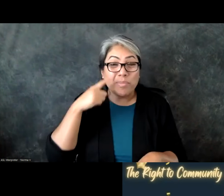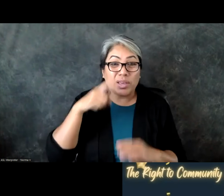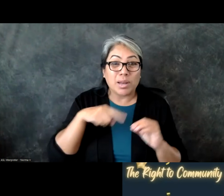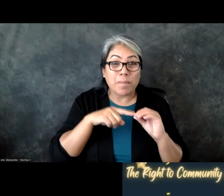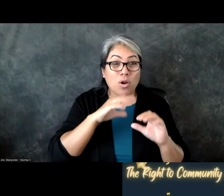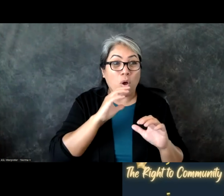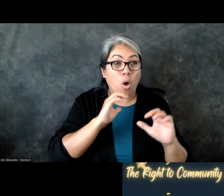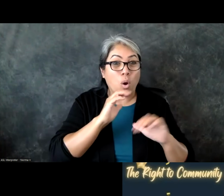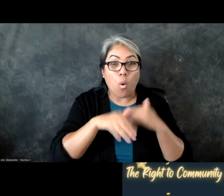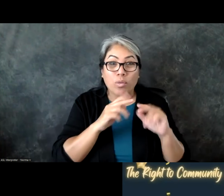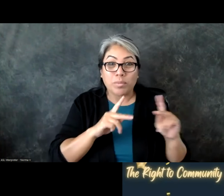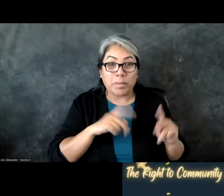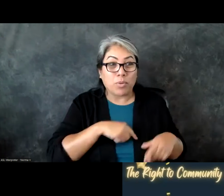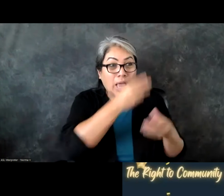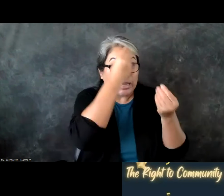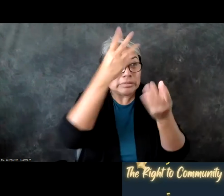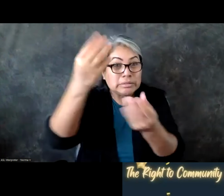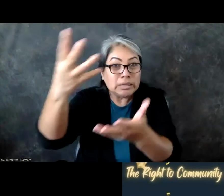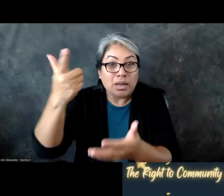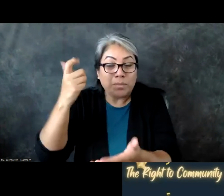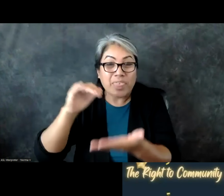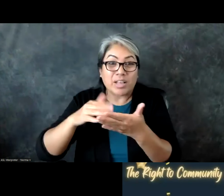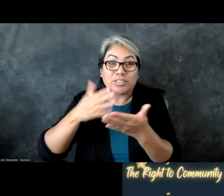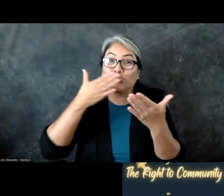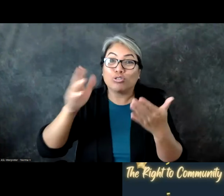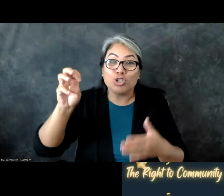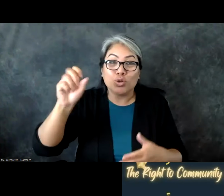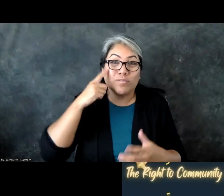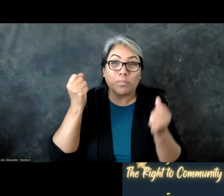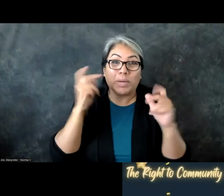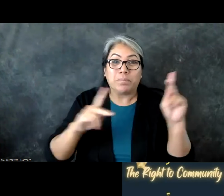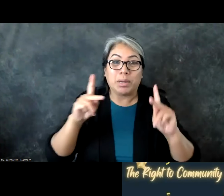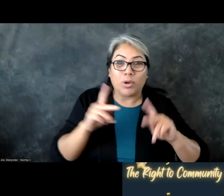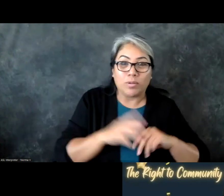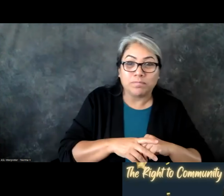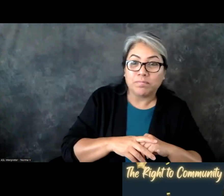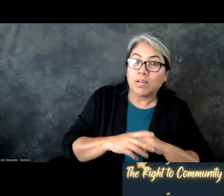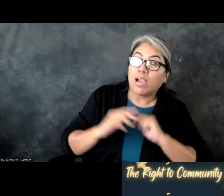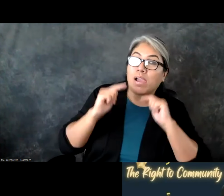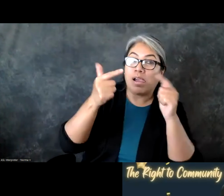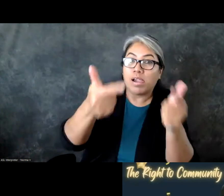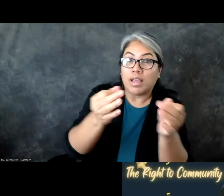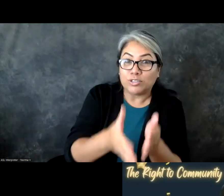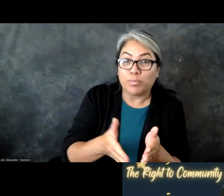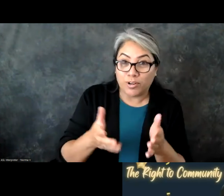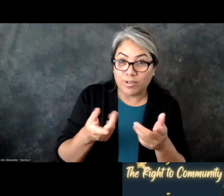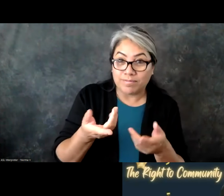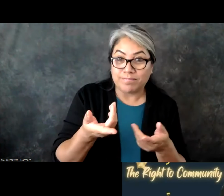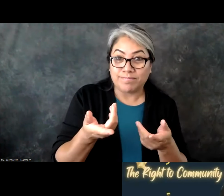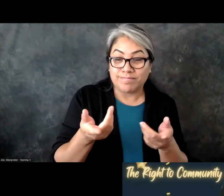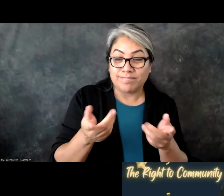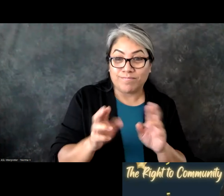benefit from those. » JESSICA LEHMAN: And ginny says I'm thinking of all of the people I can share this